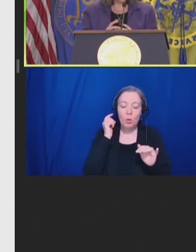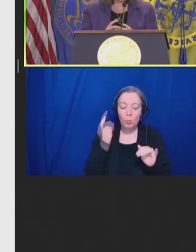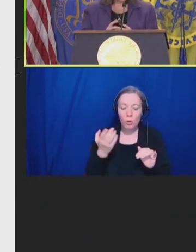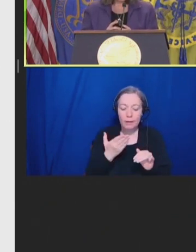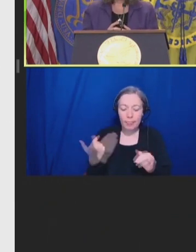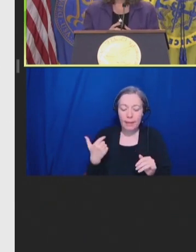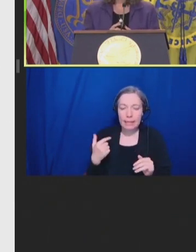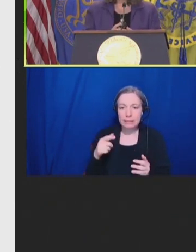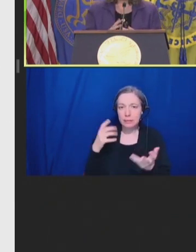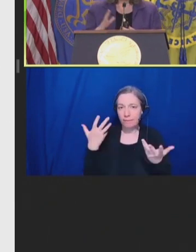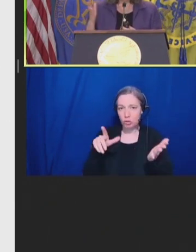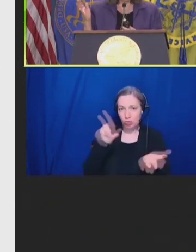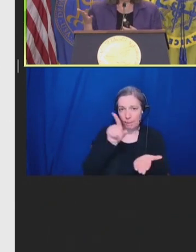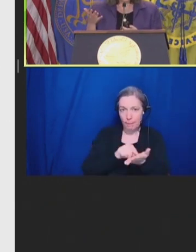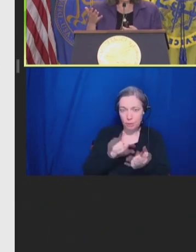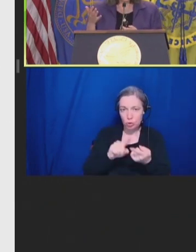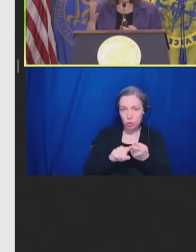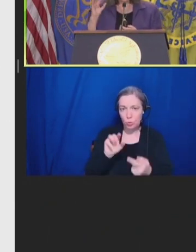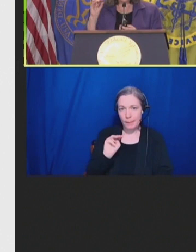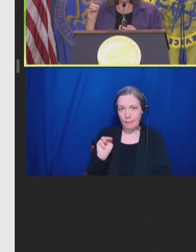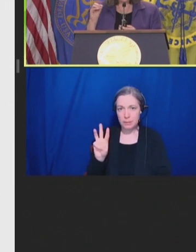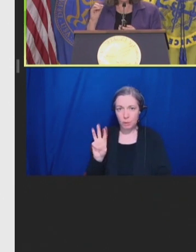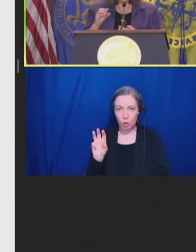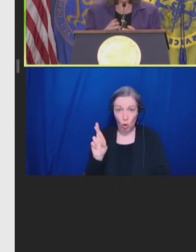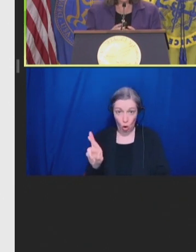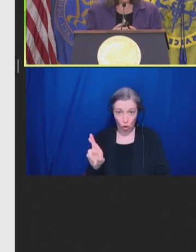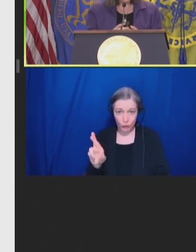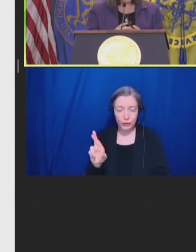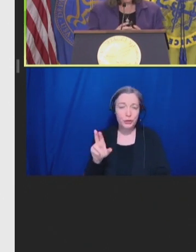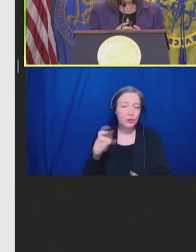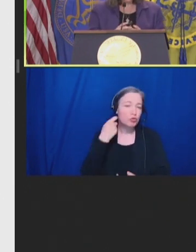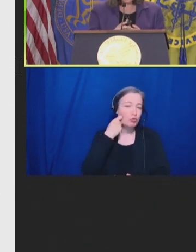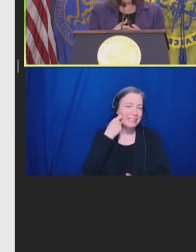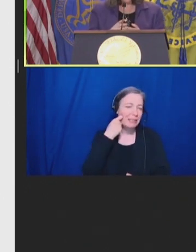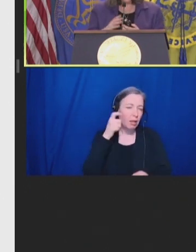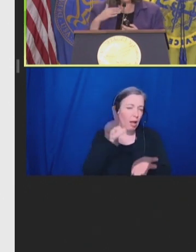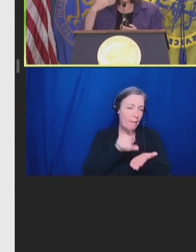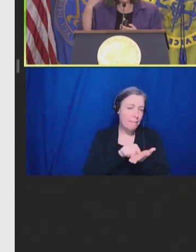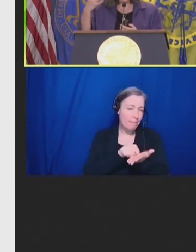when MMWR was published the past -- in February, which looked at